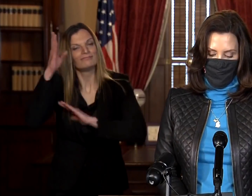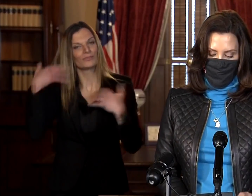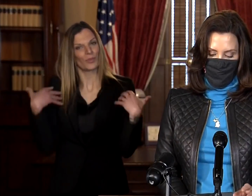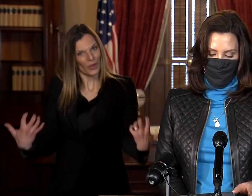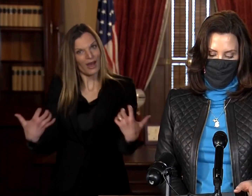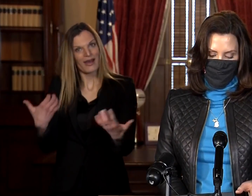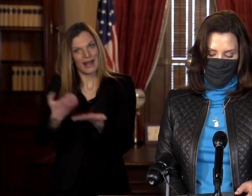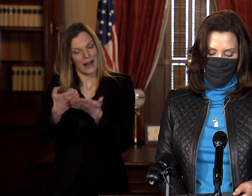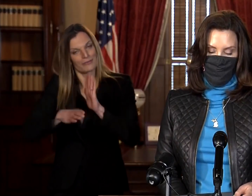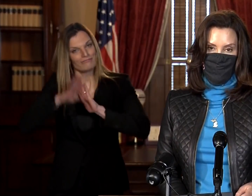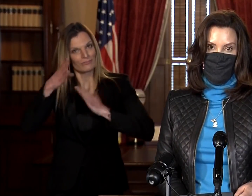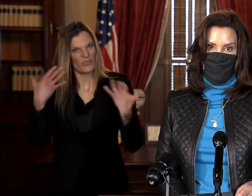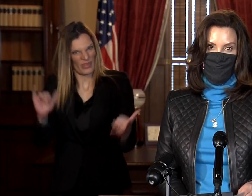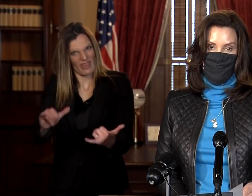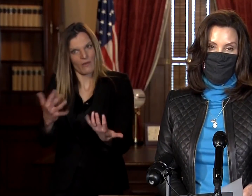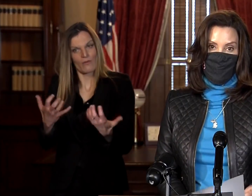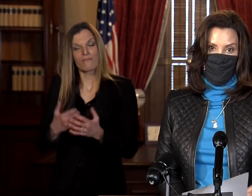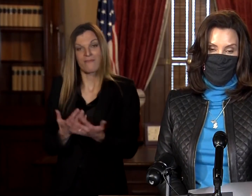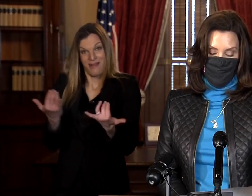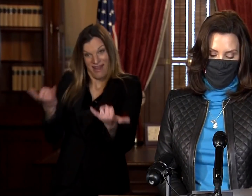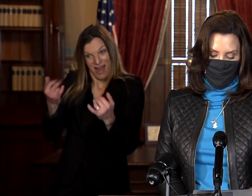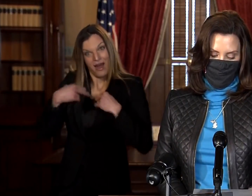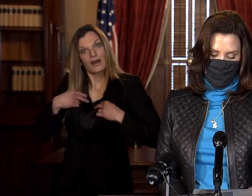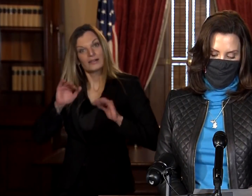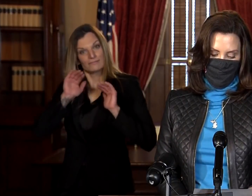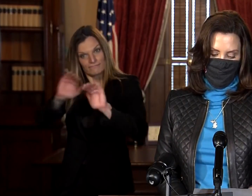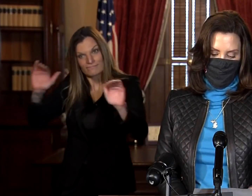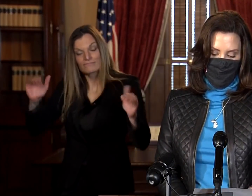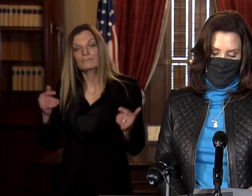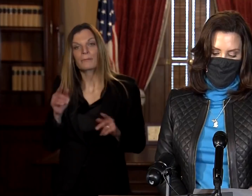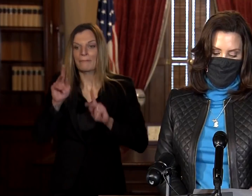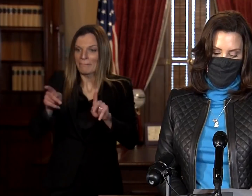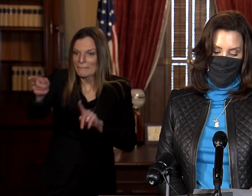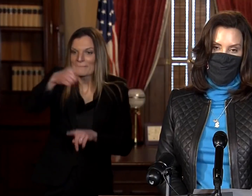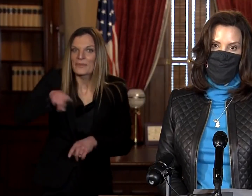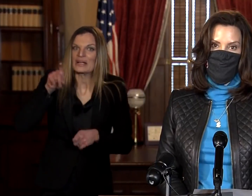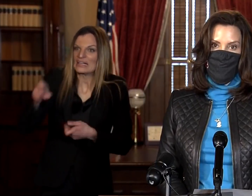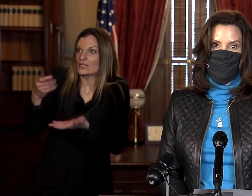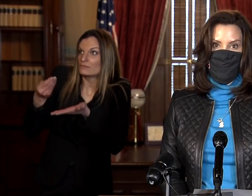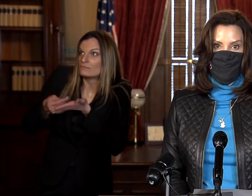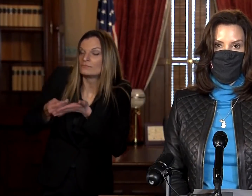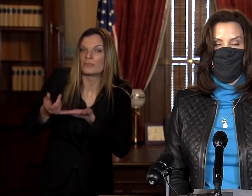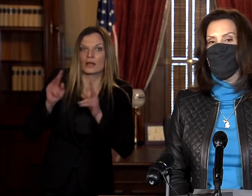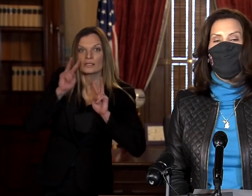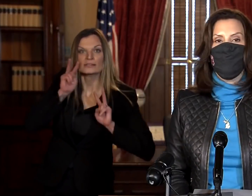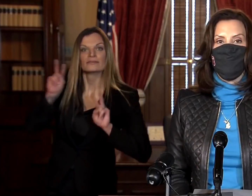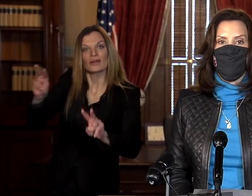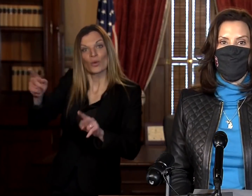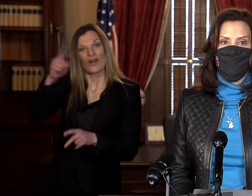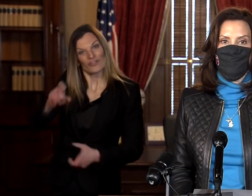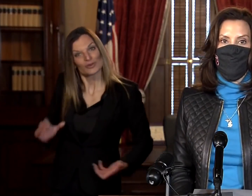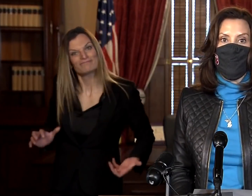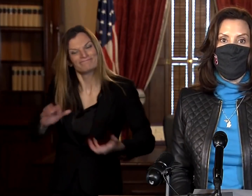public health and our economy. We need to take bipartisan We need to take bipartisan action now. action now. Thousands of Michiganders Thousands of Michiganders benefits are on the line.